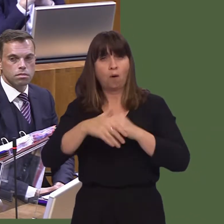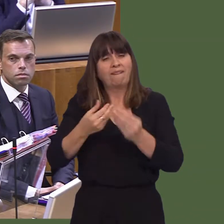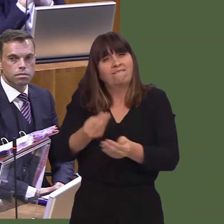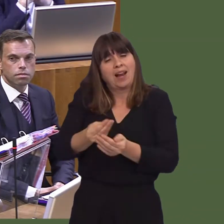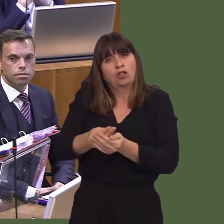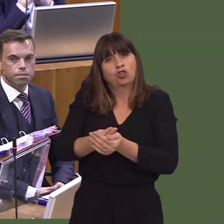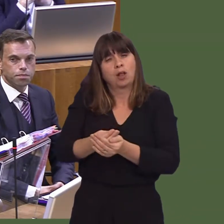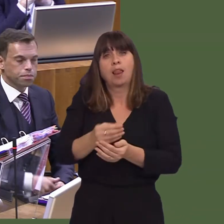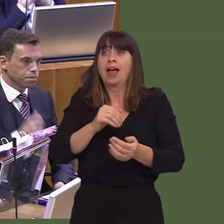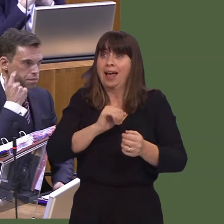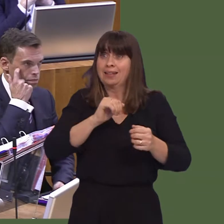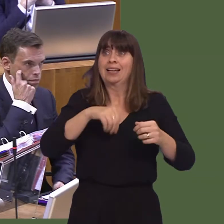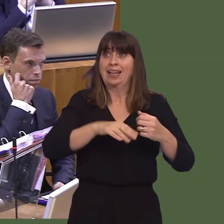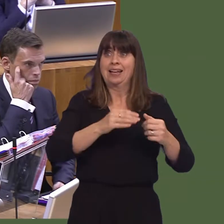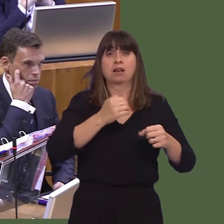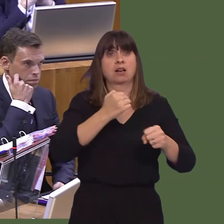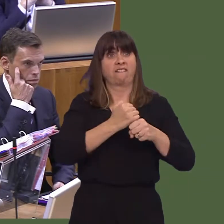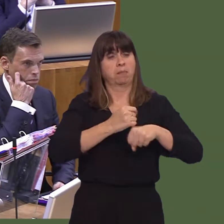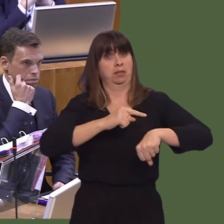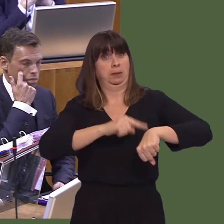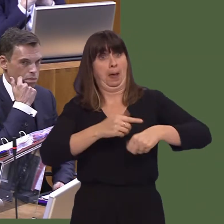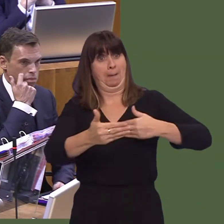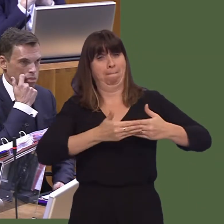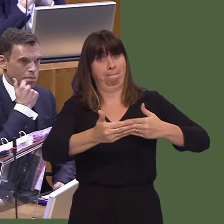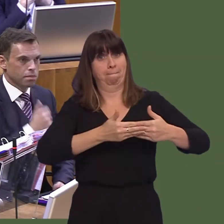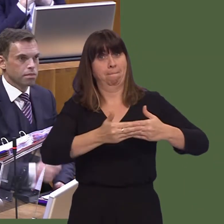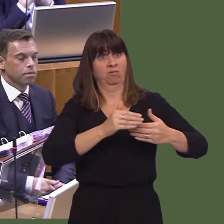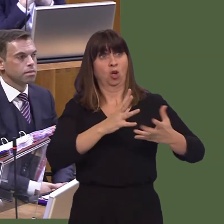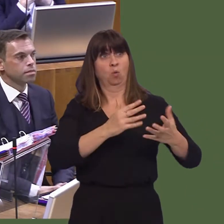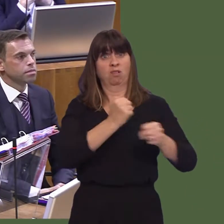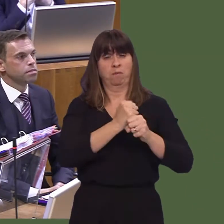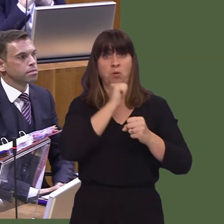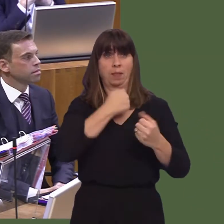time. So, it's a binding vote in Government time on the Government. So, we've structured it in that way.